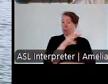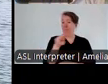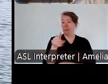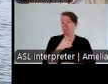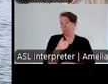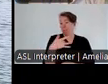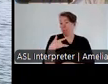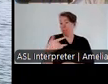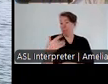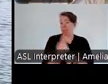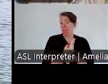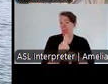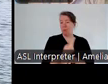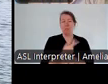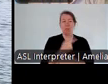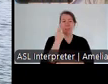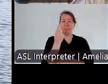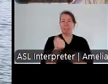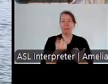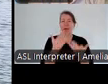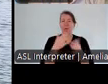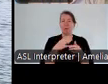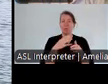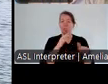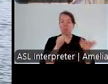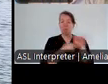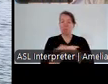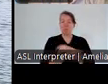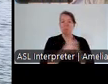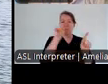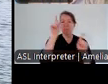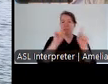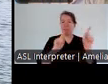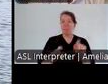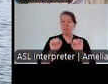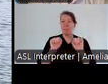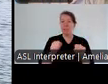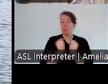and then you see how much of it you can navigate without using a mouse, and so you use tab to go forward,